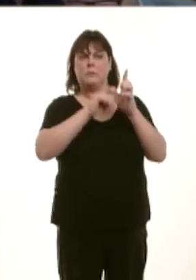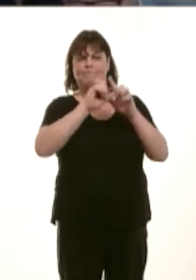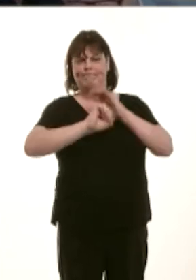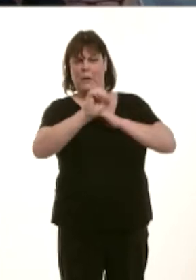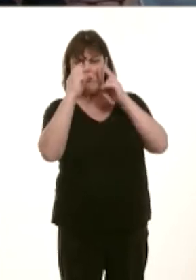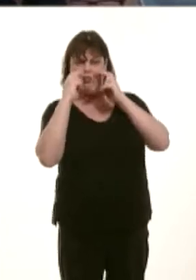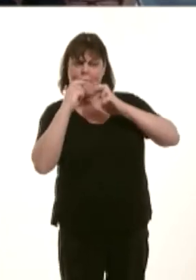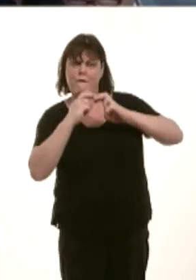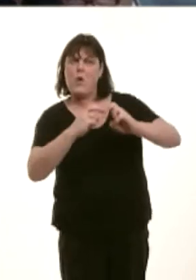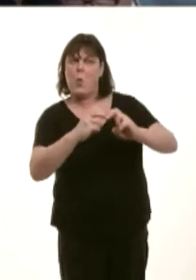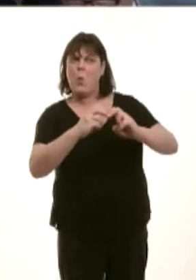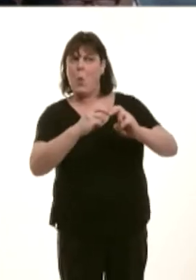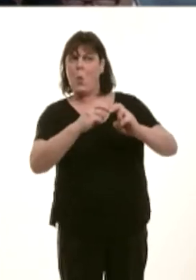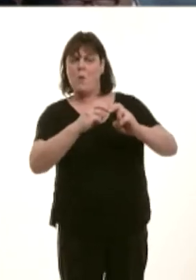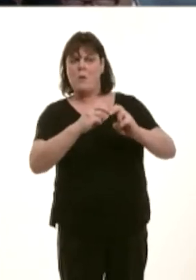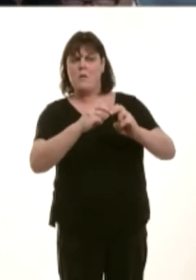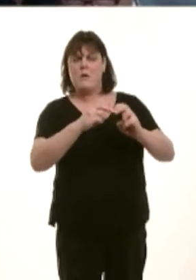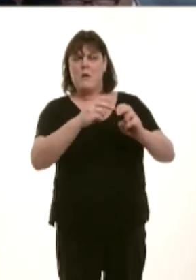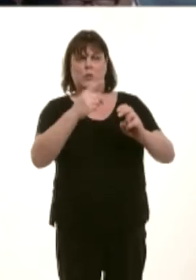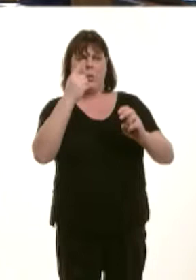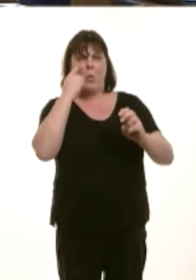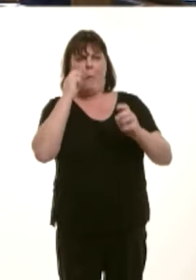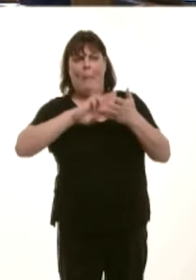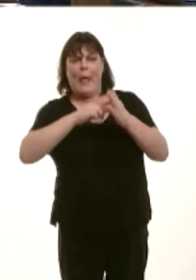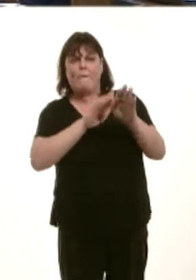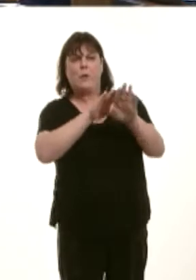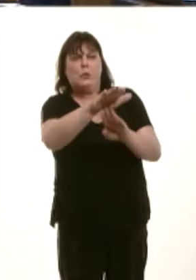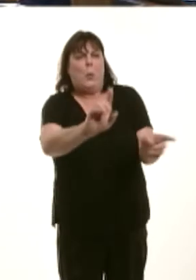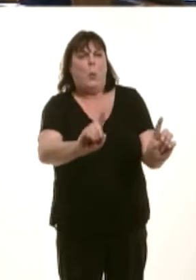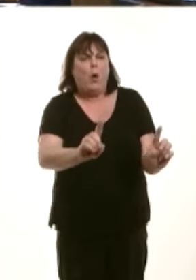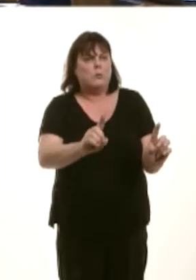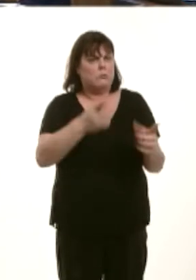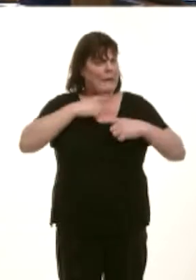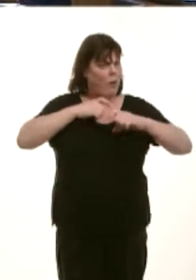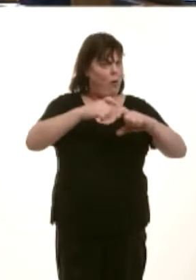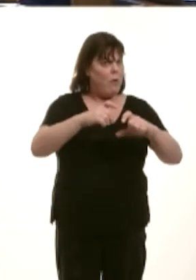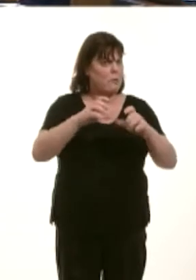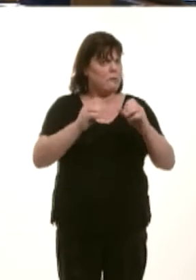you are First Minister in the next Assembly—with the current system of funding for students?